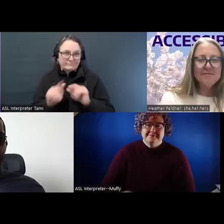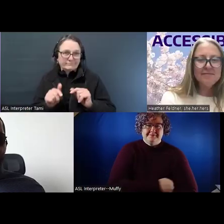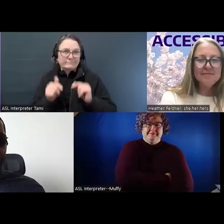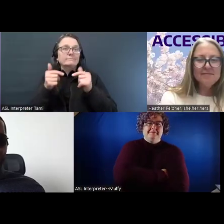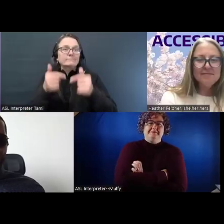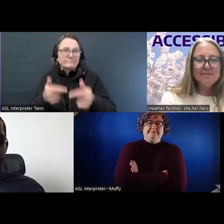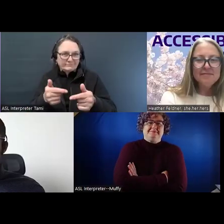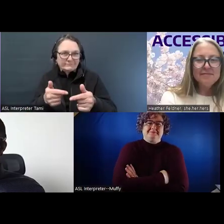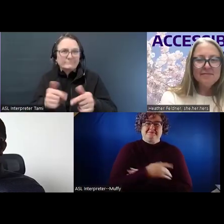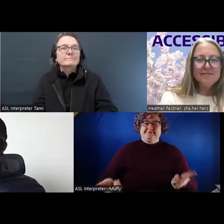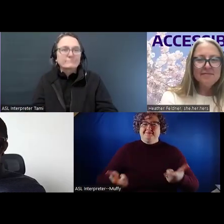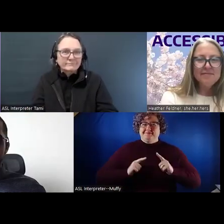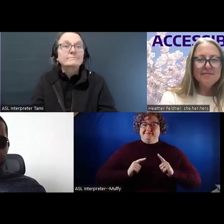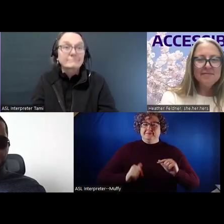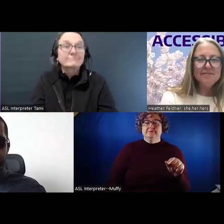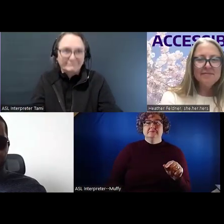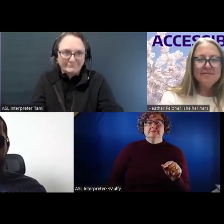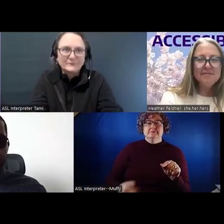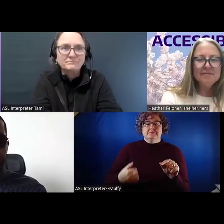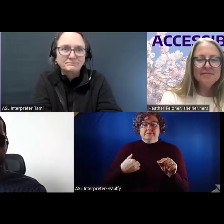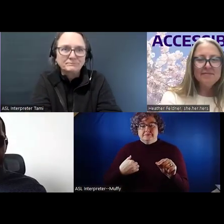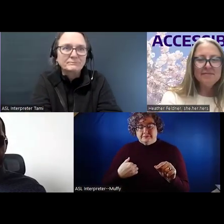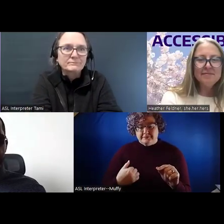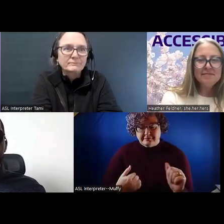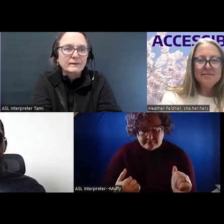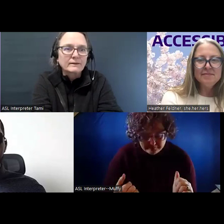I was picked from my perspective, not only as a blind person